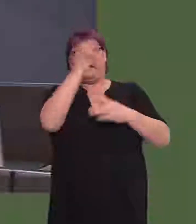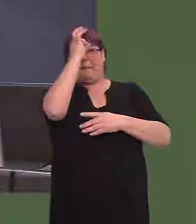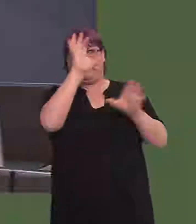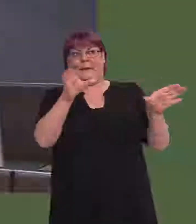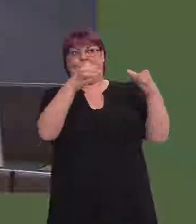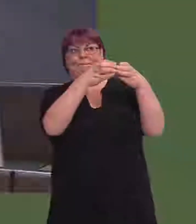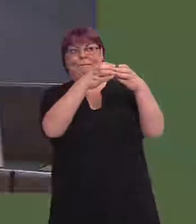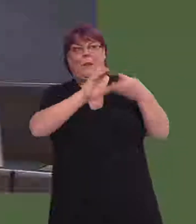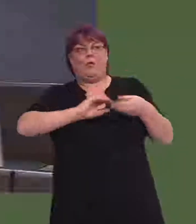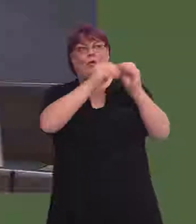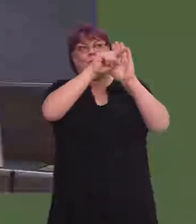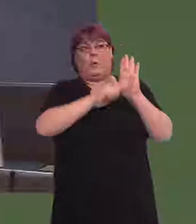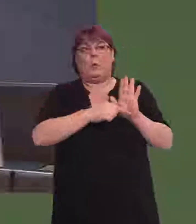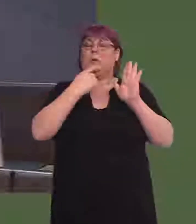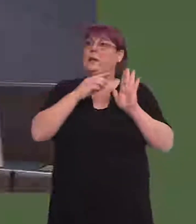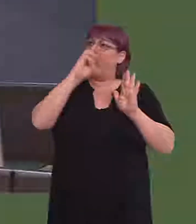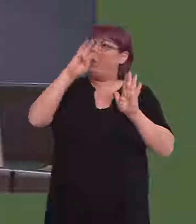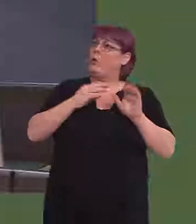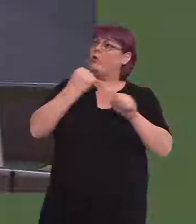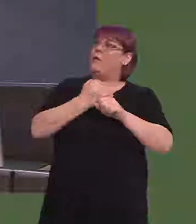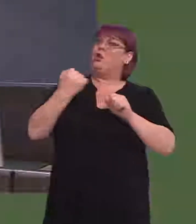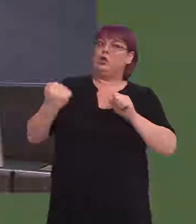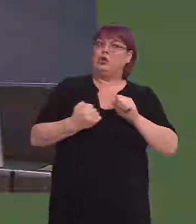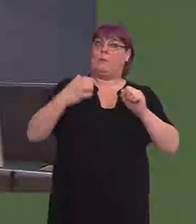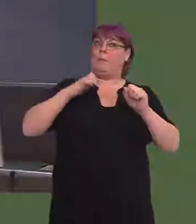the Welsh Government should be preparing for a 'no deal' scenario.